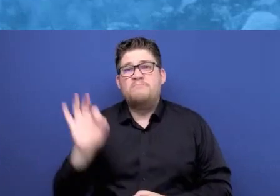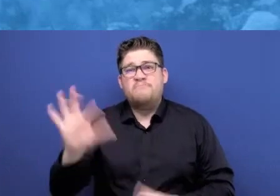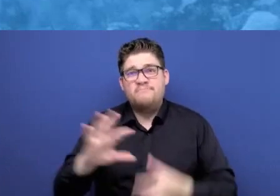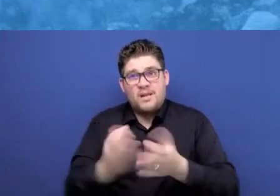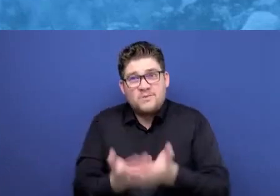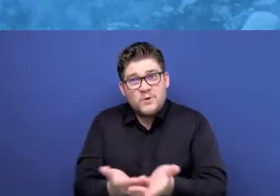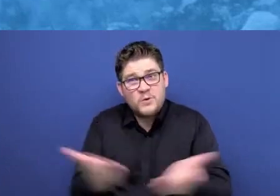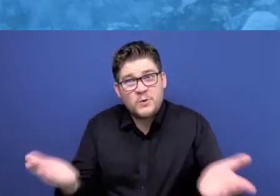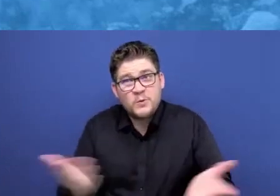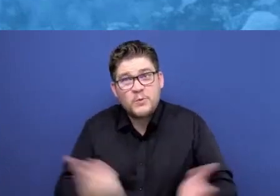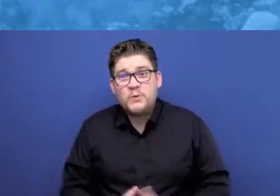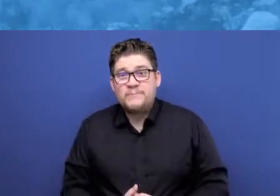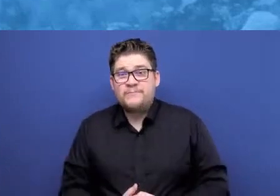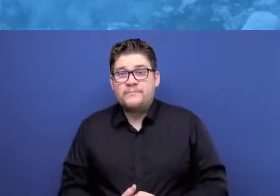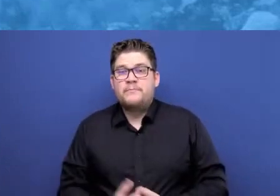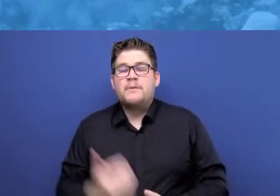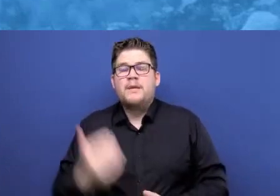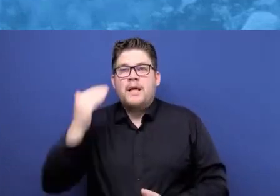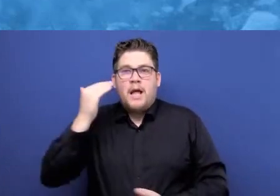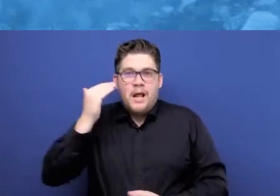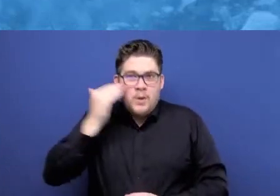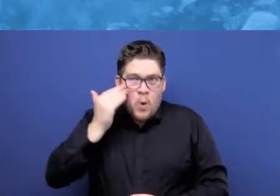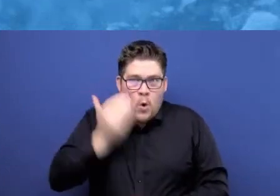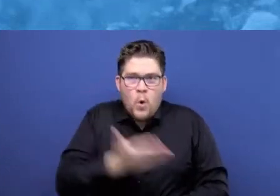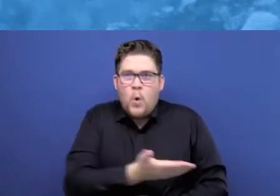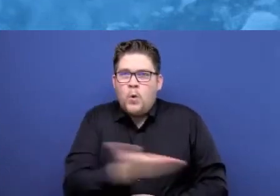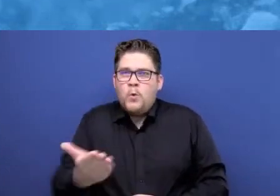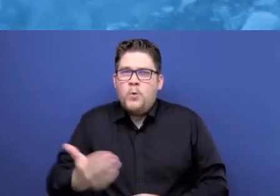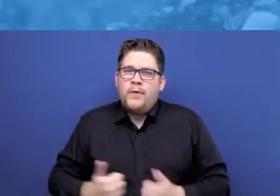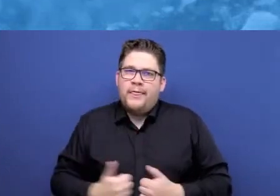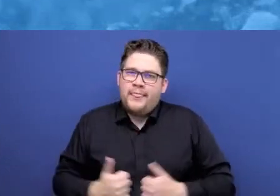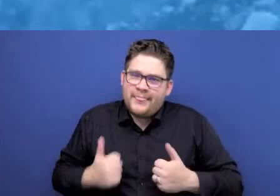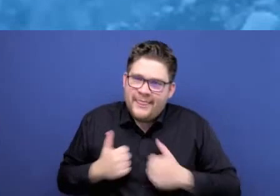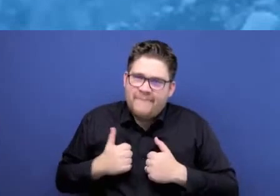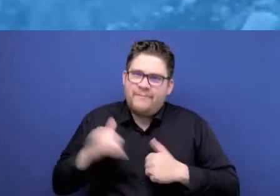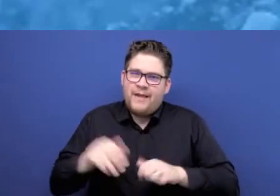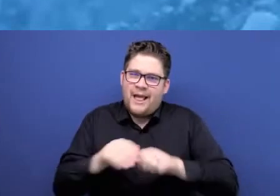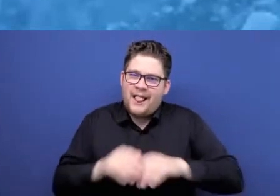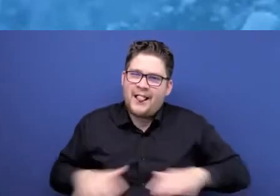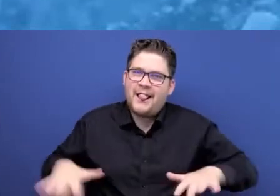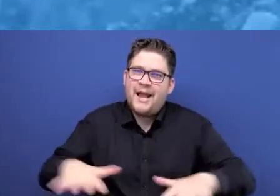that land for a generations and for a long period of time even